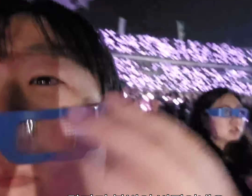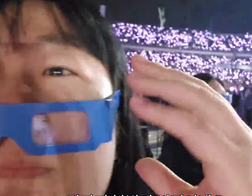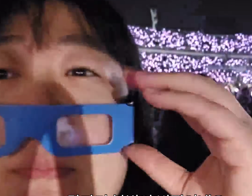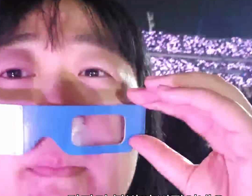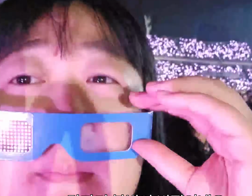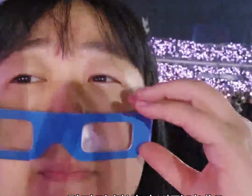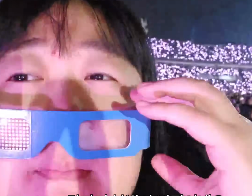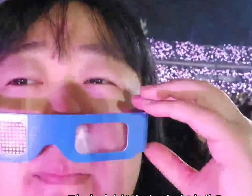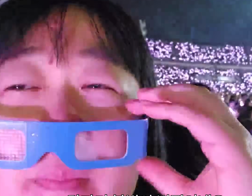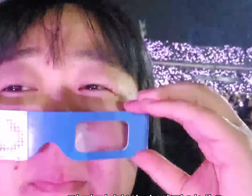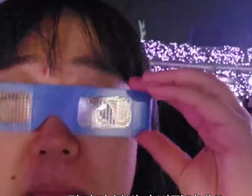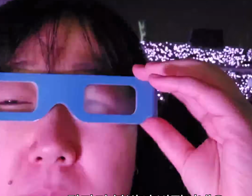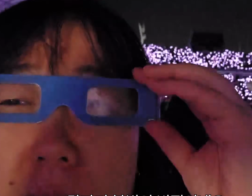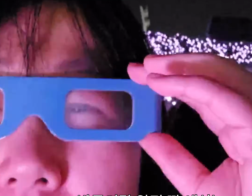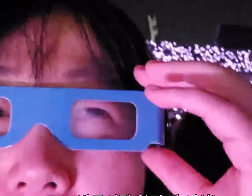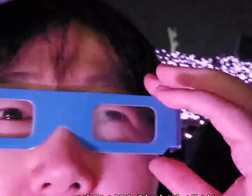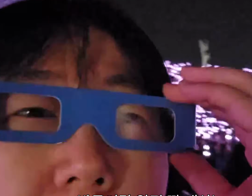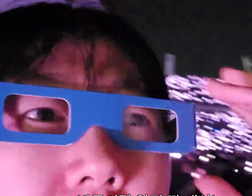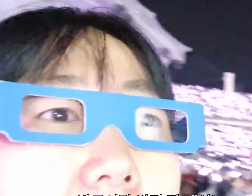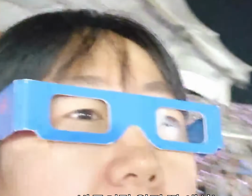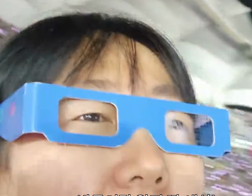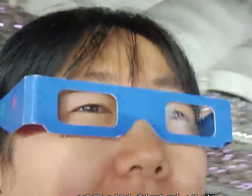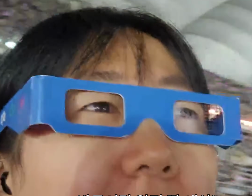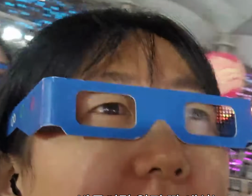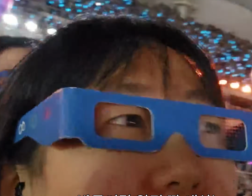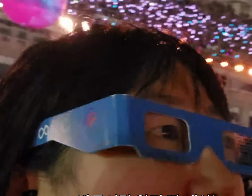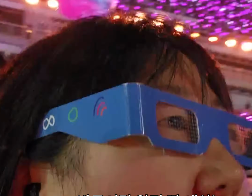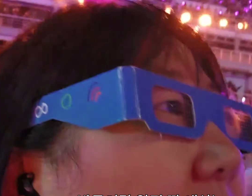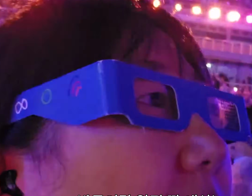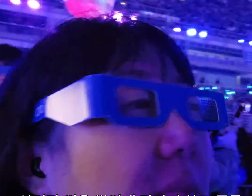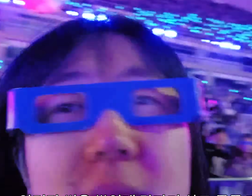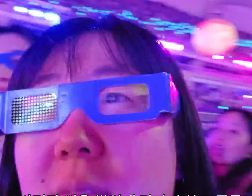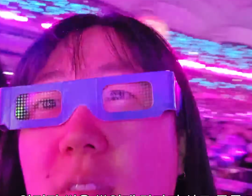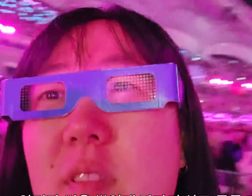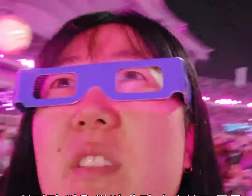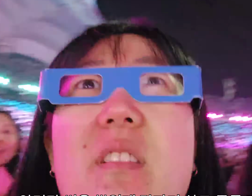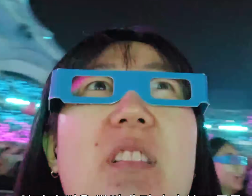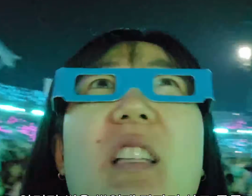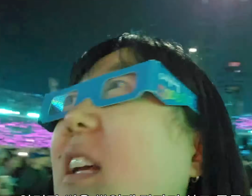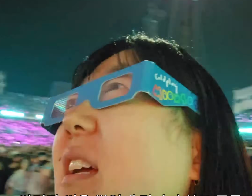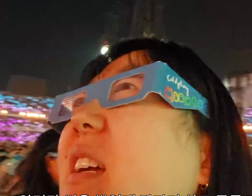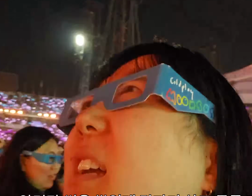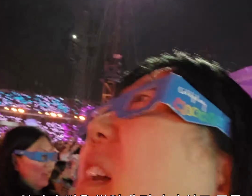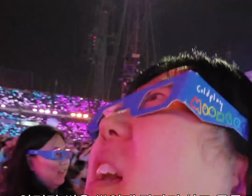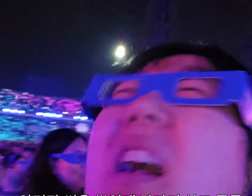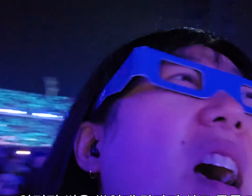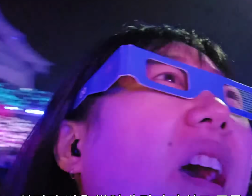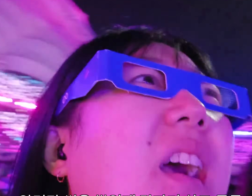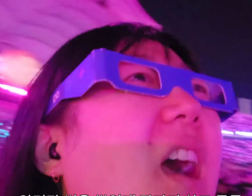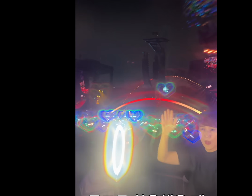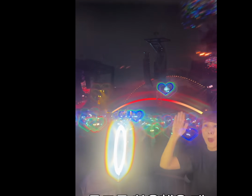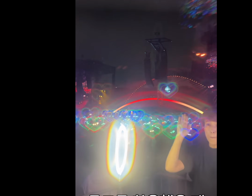Suddenly a light flashed. Suddenly—it felt like a different world! All I did was wear glasses and suddenly it was a heart firecracker party.